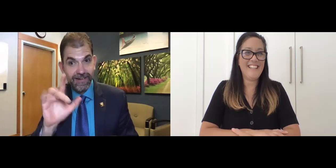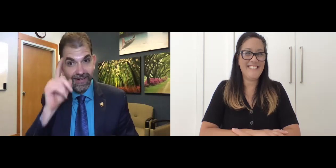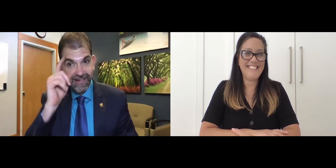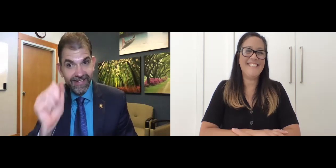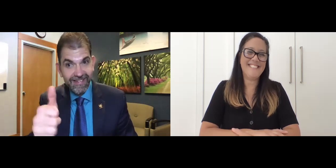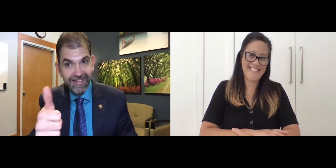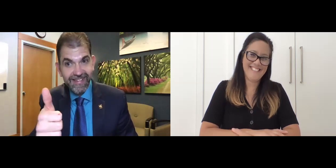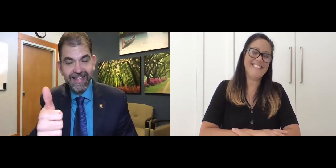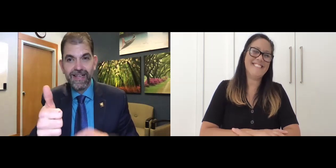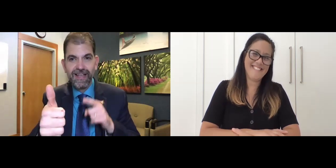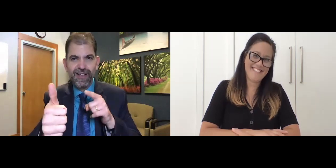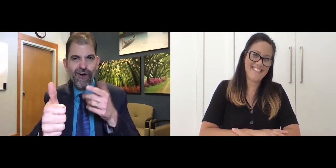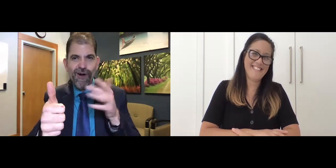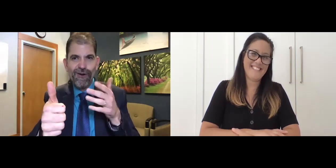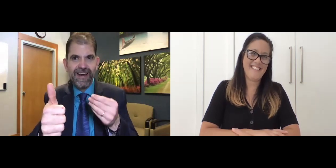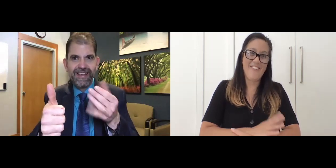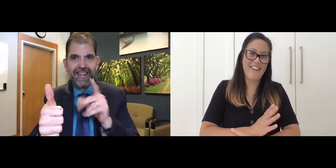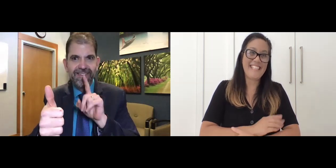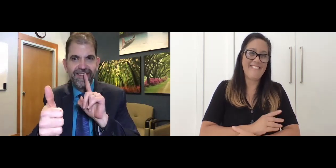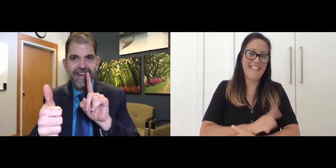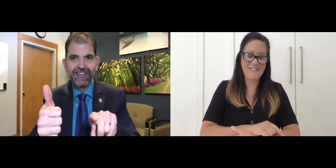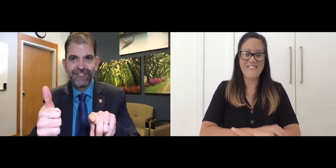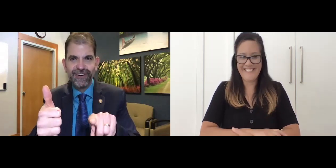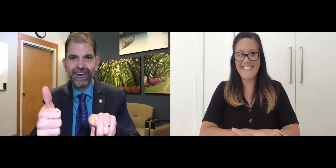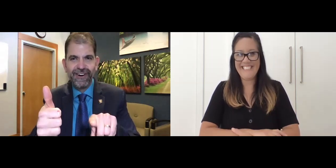very naturally is going to sign 25 and 10